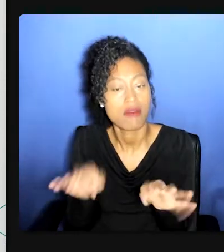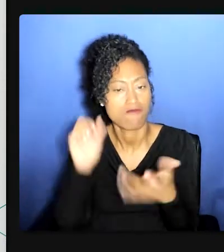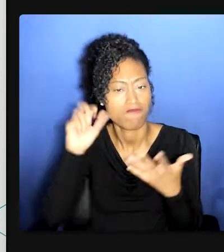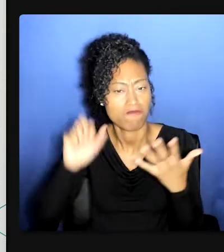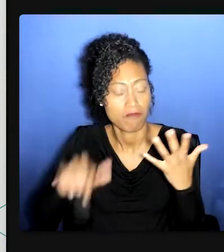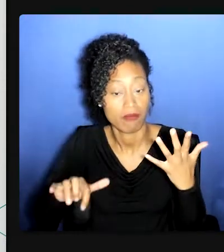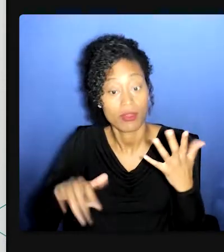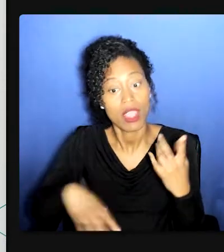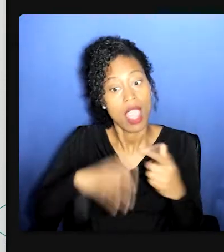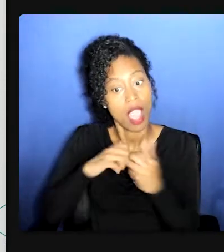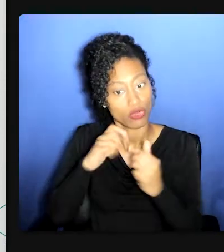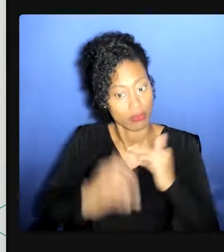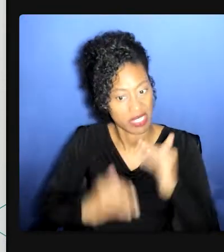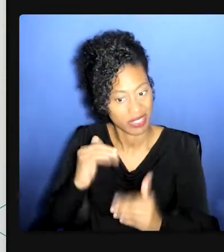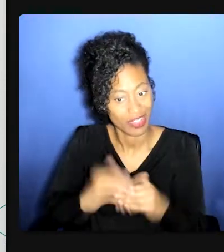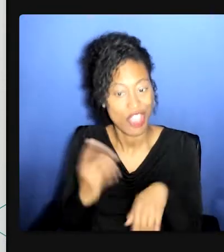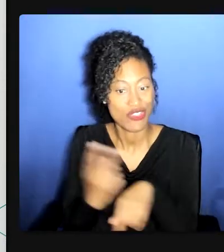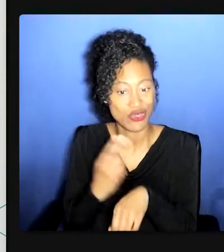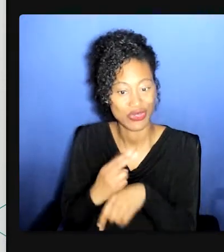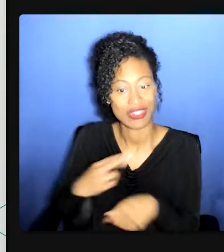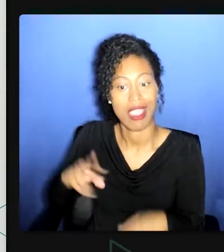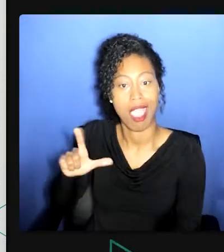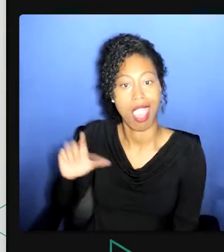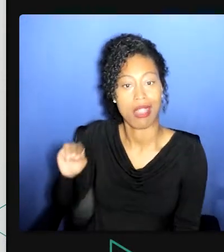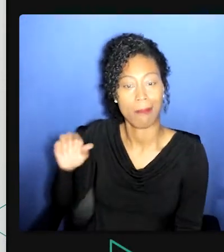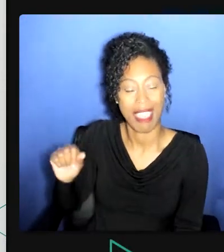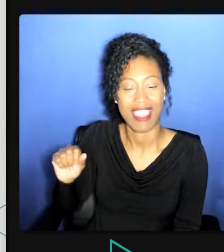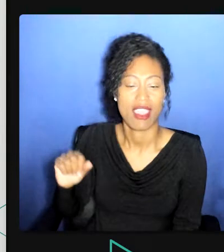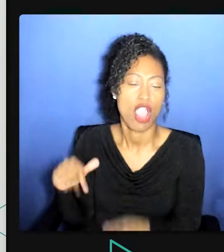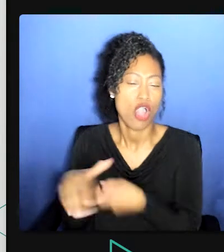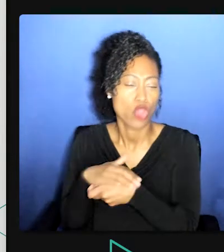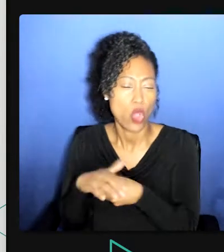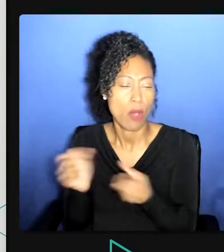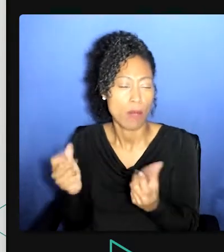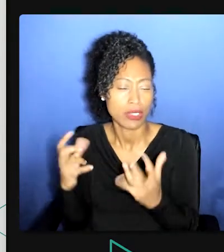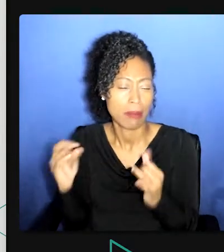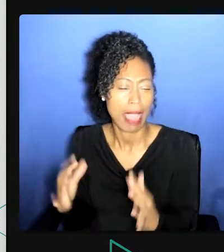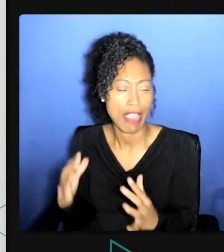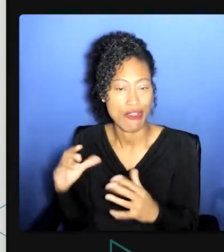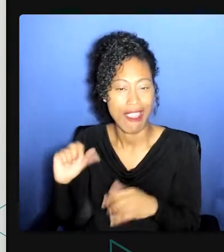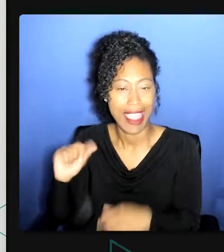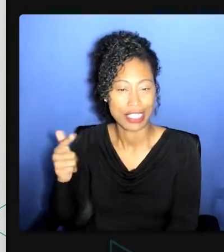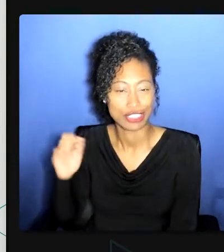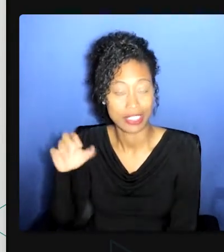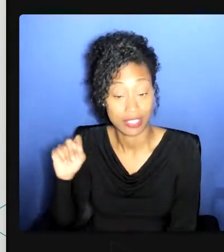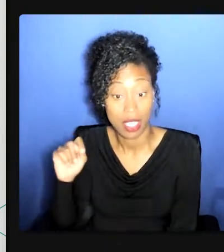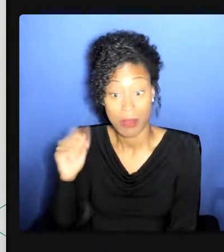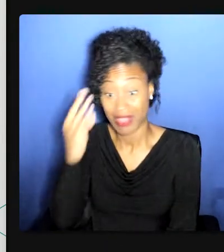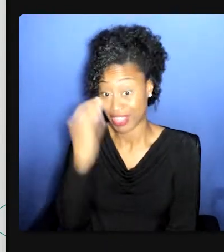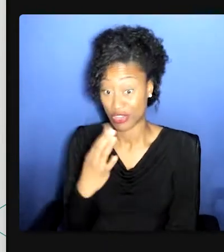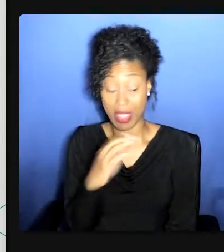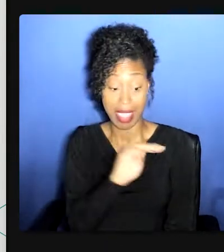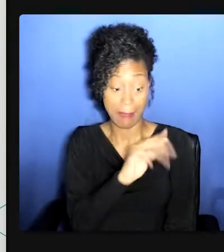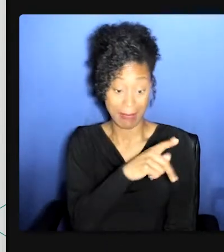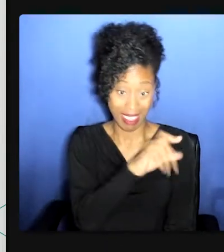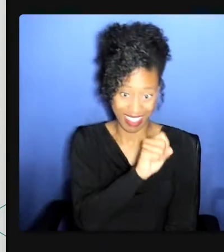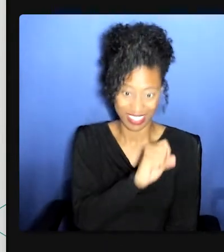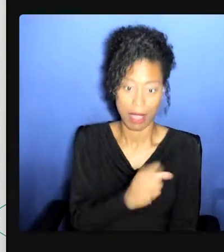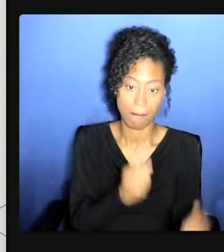Then we'll get into how to create a build and using local multiplayer agent. From here on out we'll refer to multiplayer servers as MPS